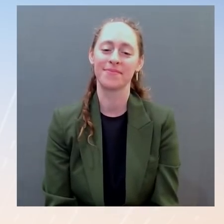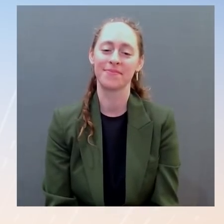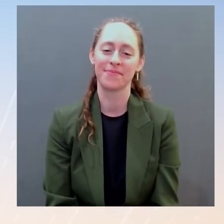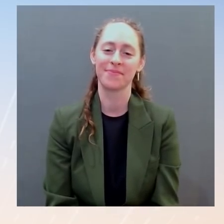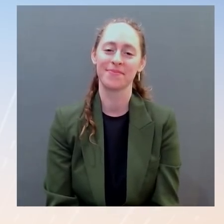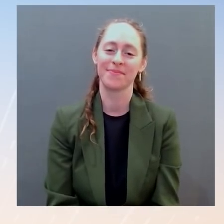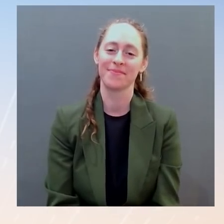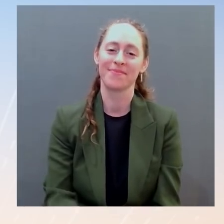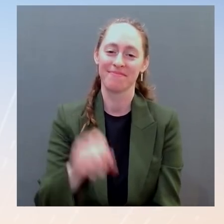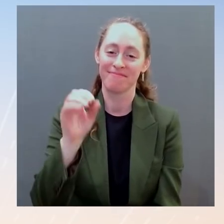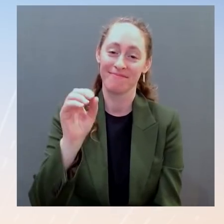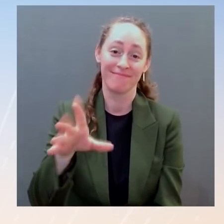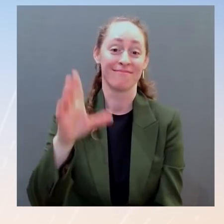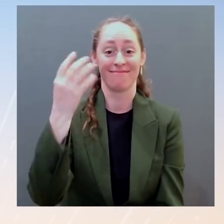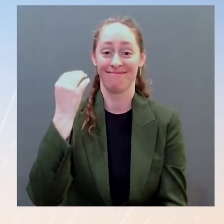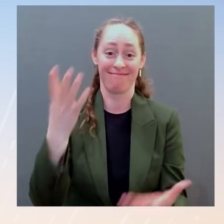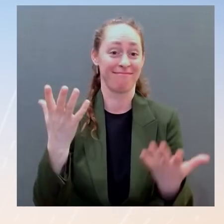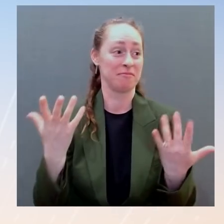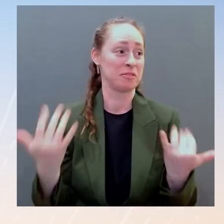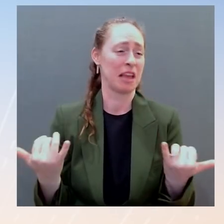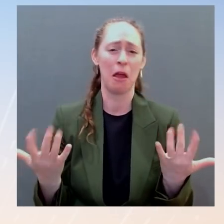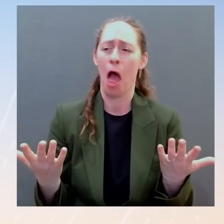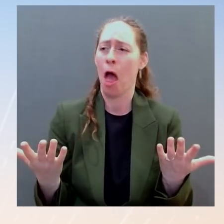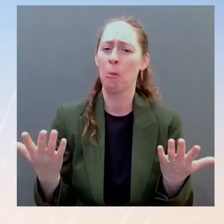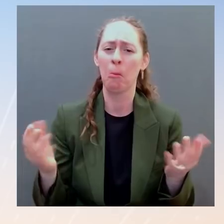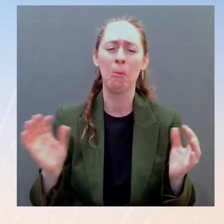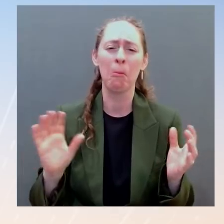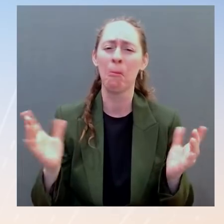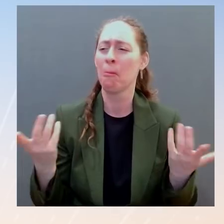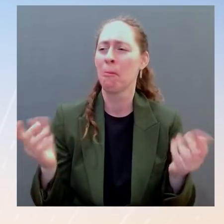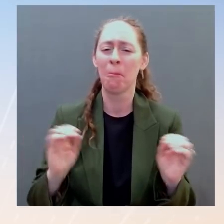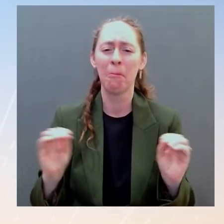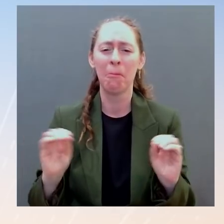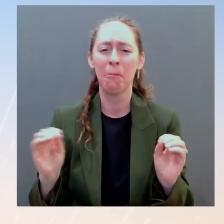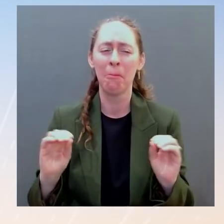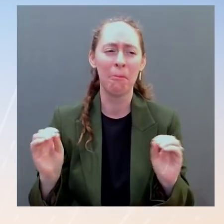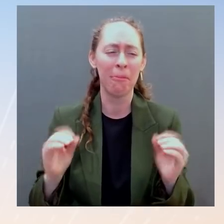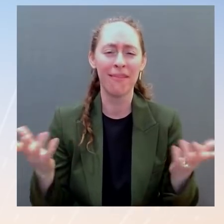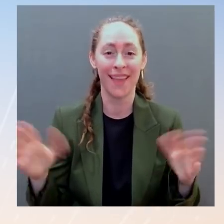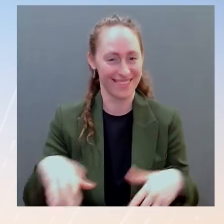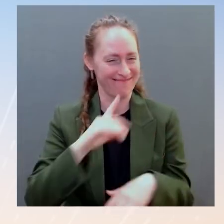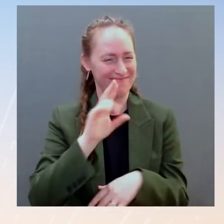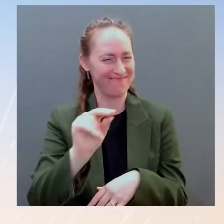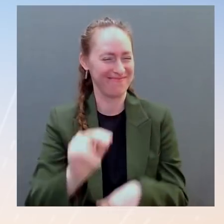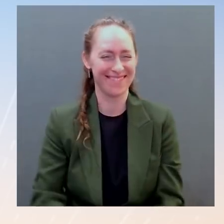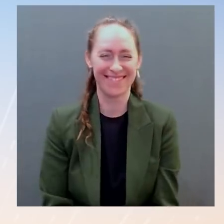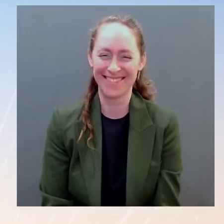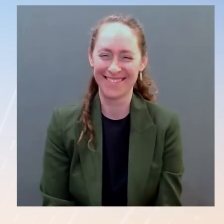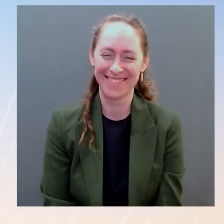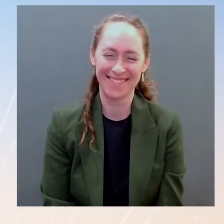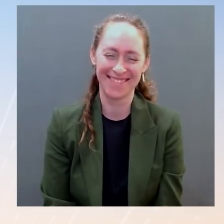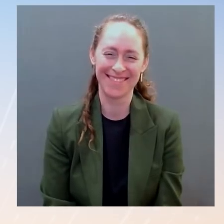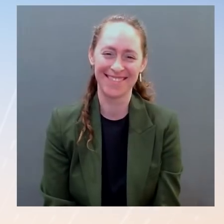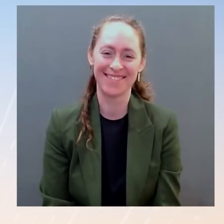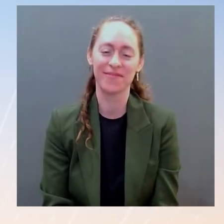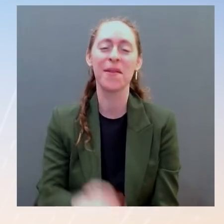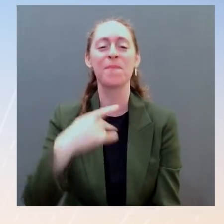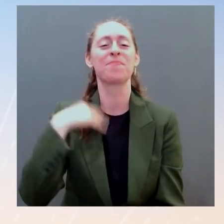so this should be a quick one. I have a couple of items for you at the top, as usual. Over the past year, businesses have been dealing